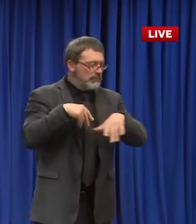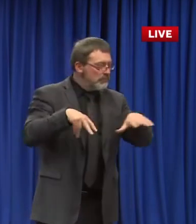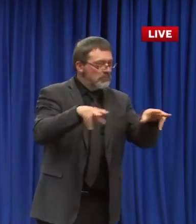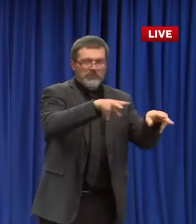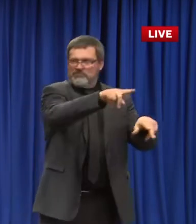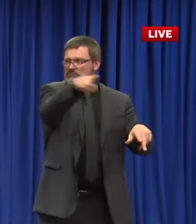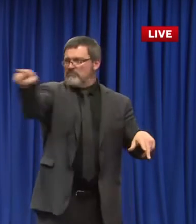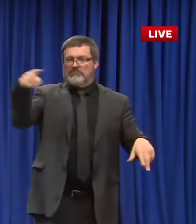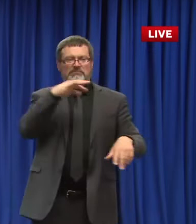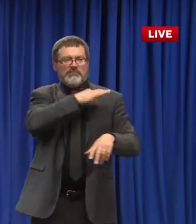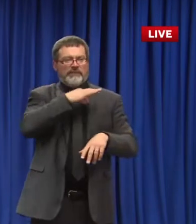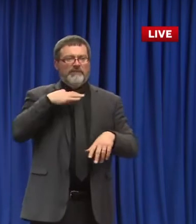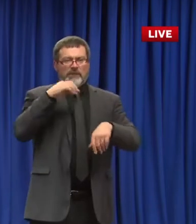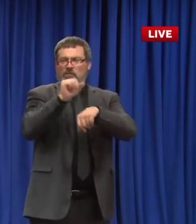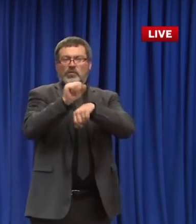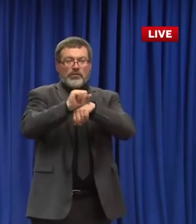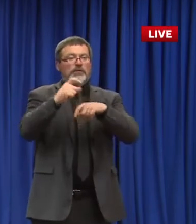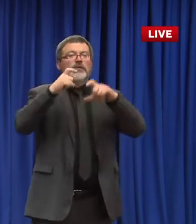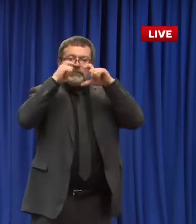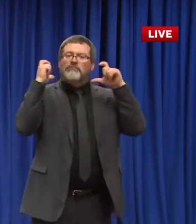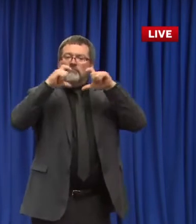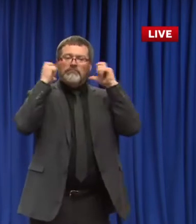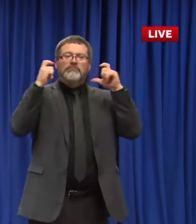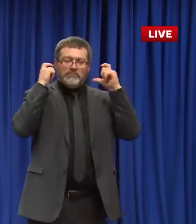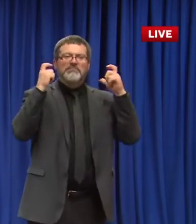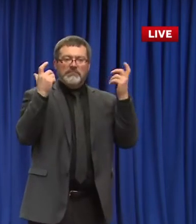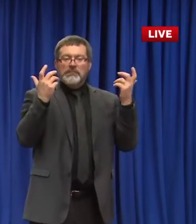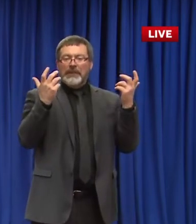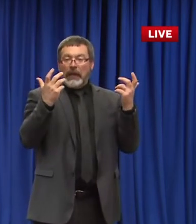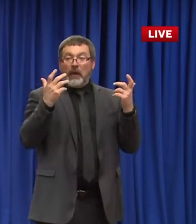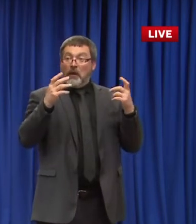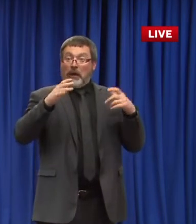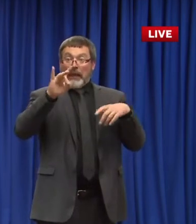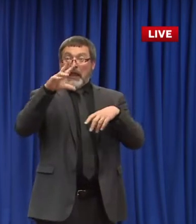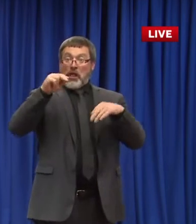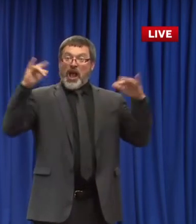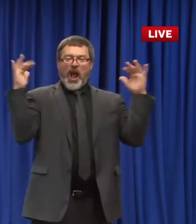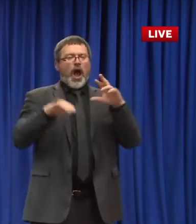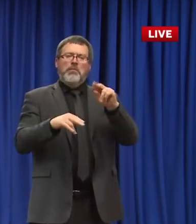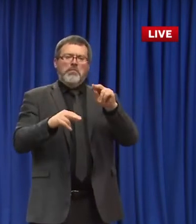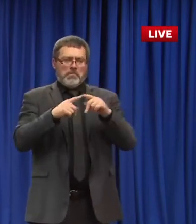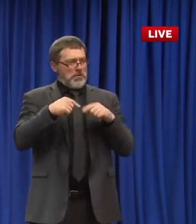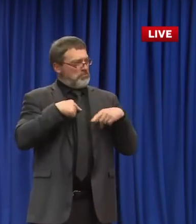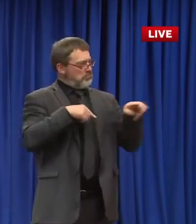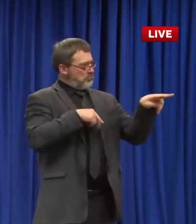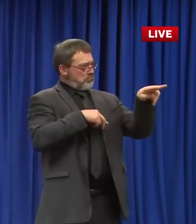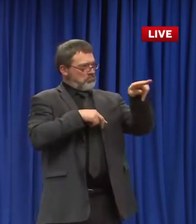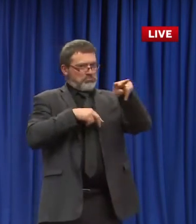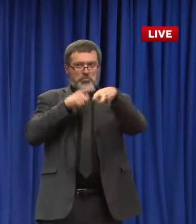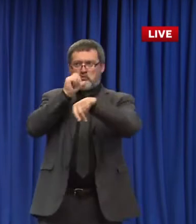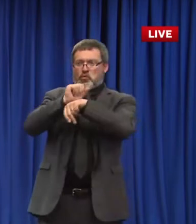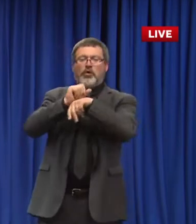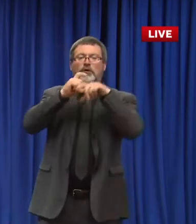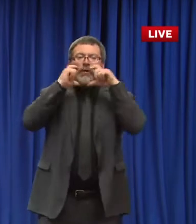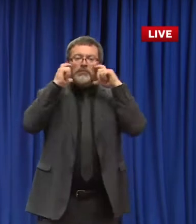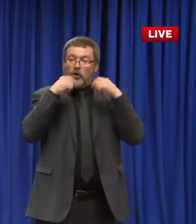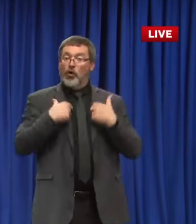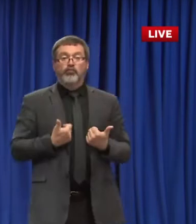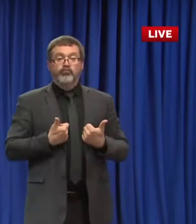I MEAN, I MEAN, IT DOESN’T ALWAYS HAPPEN. SOME PEOPLE MIGHT NOT BUT LITERALLY EVERYONE IN THAT STORE WAS WEARING A MASK THERE WEREN’T THAT MANY AT 8:30 AT NIGHT, BUT I THINK PEOPLE TAKE IT VERY RESPONSIBLY.